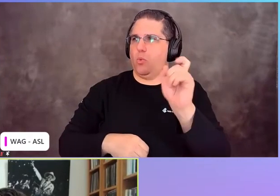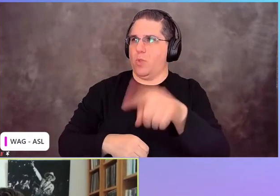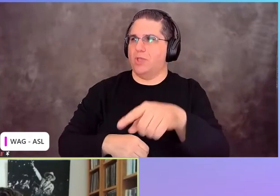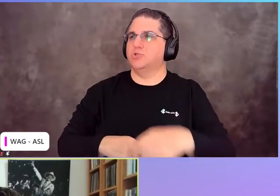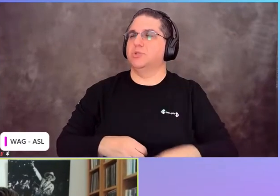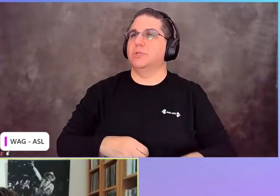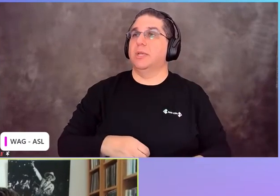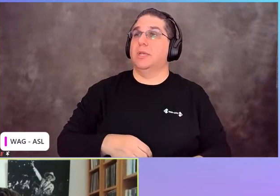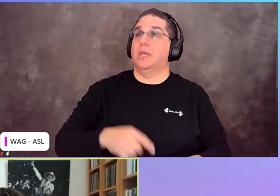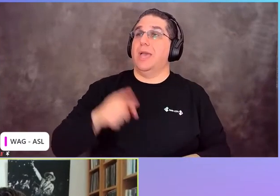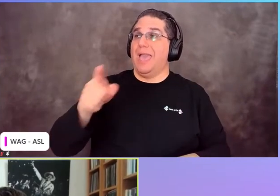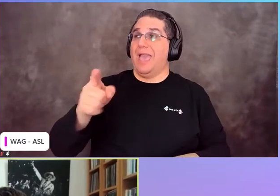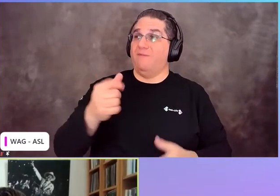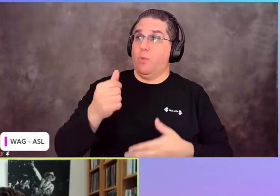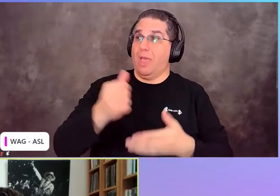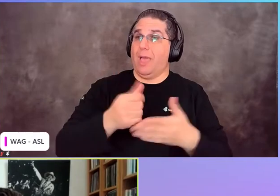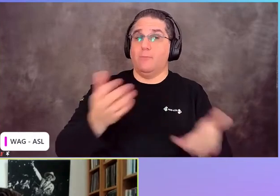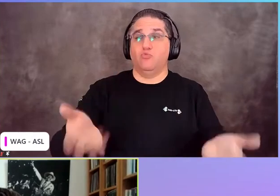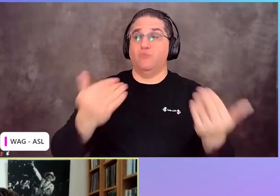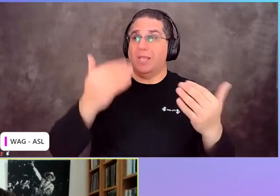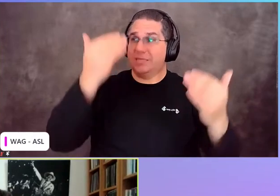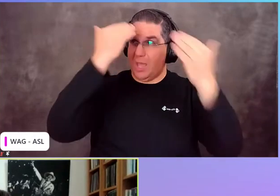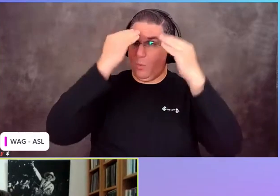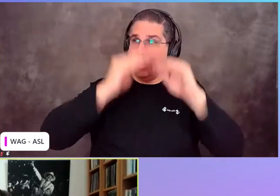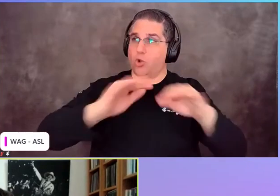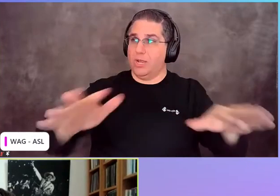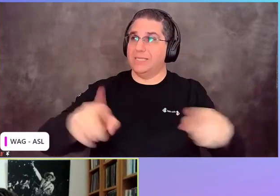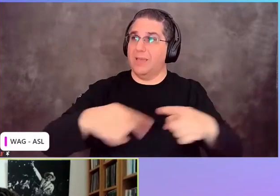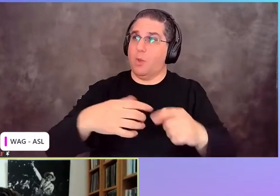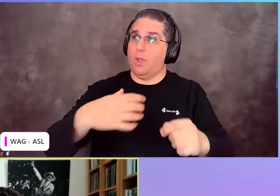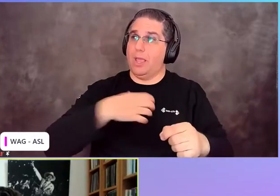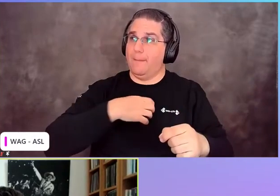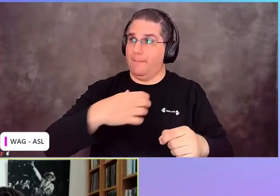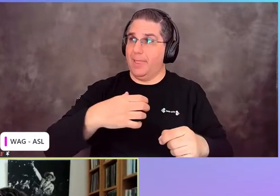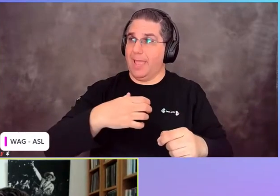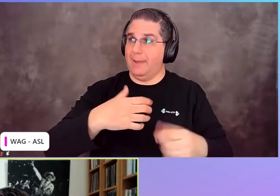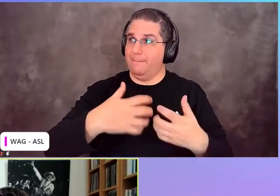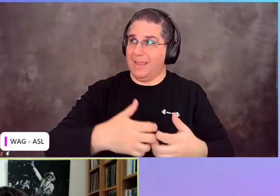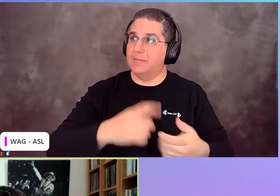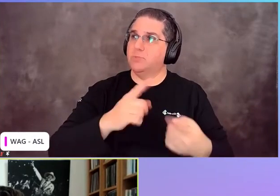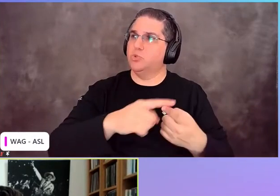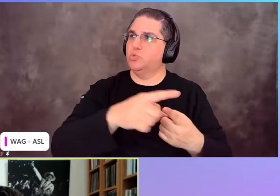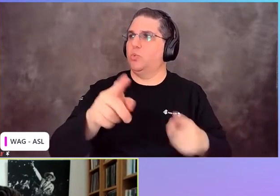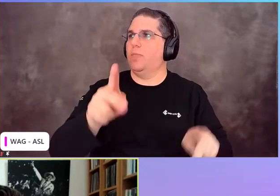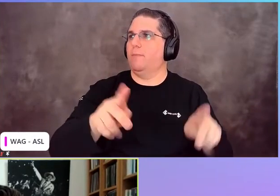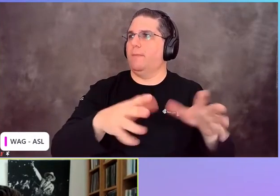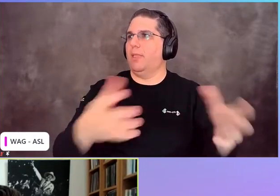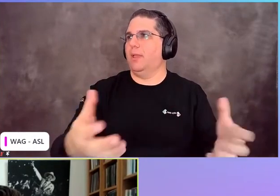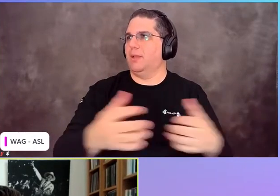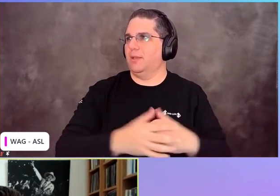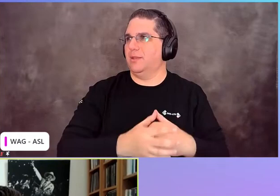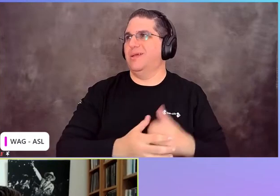to you. [Dónal Rice] Yes, absolutely pyric